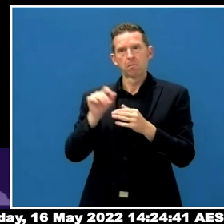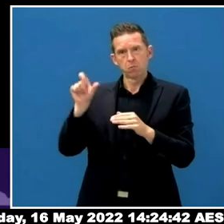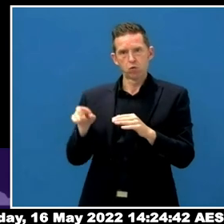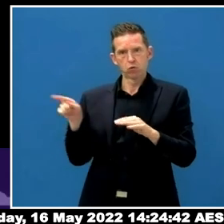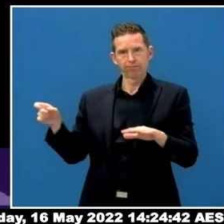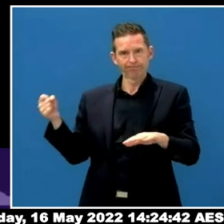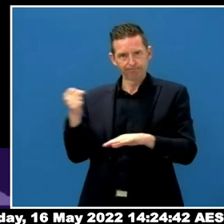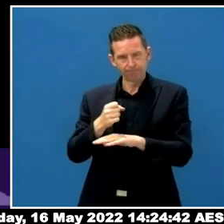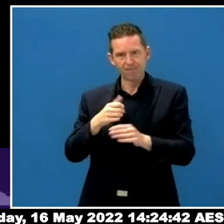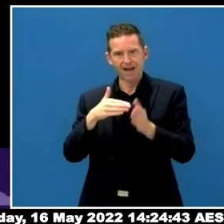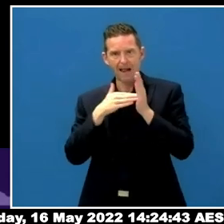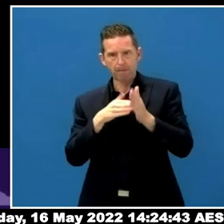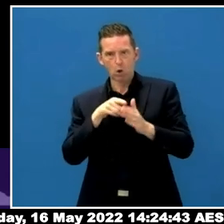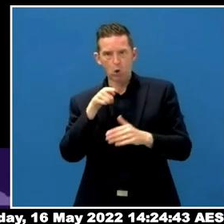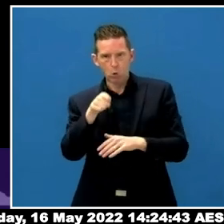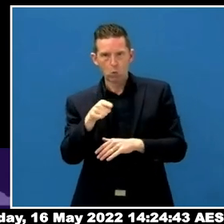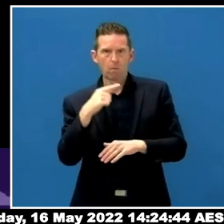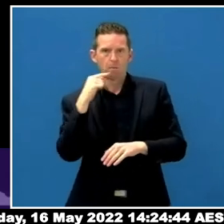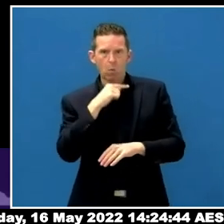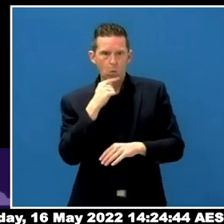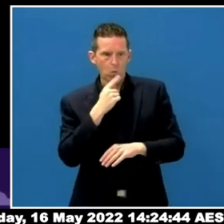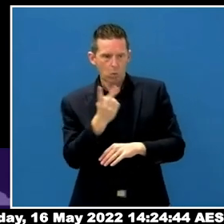That's correct. Alright.